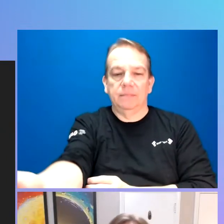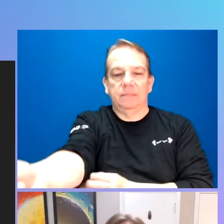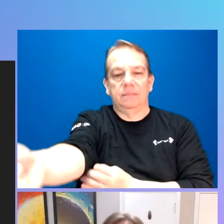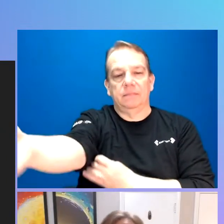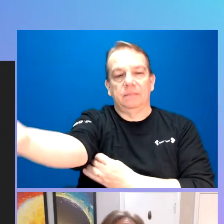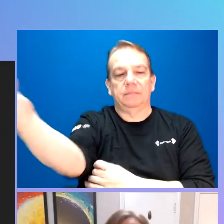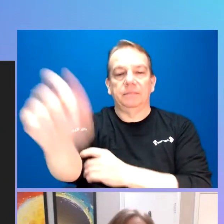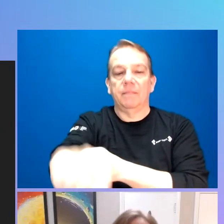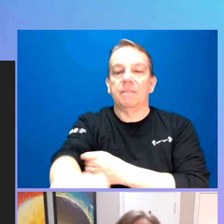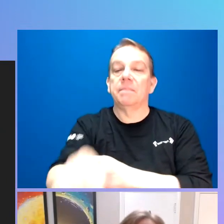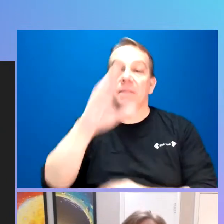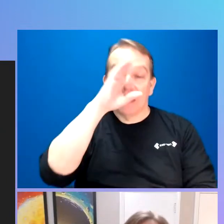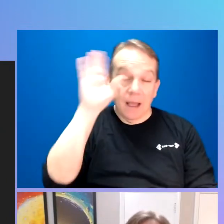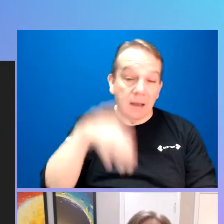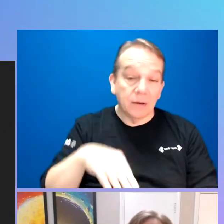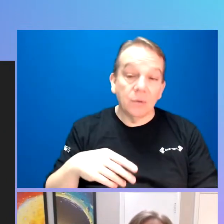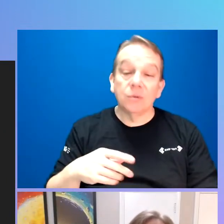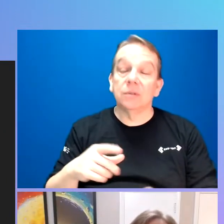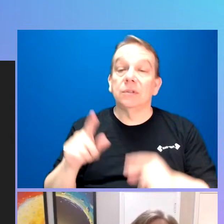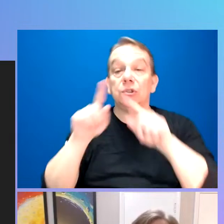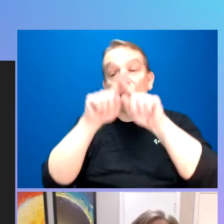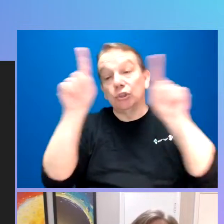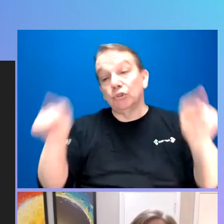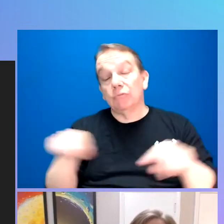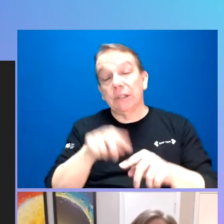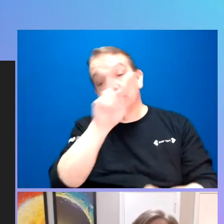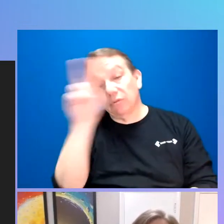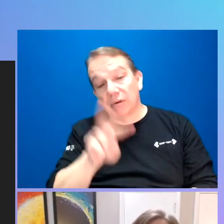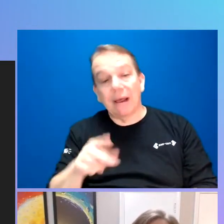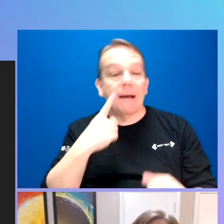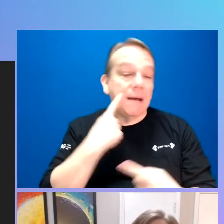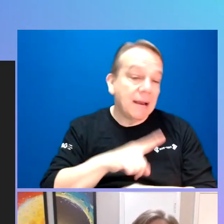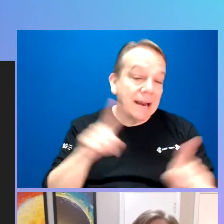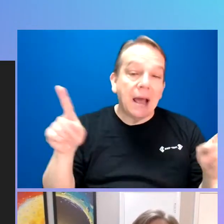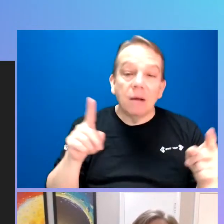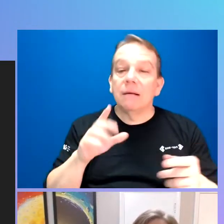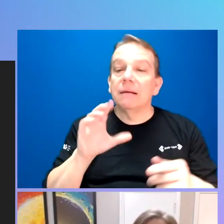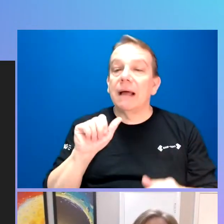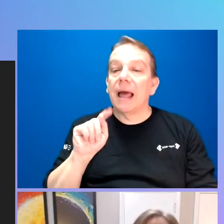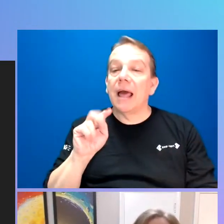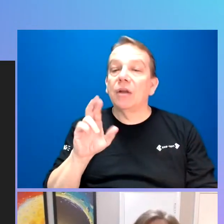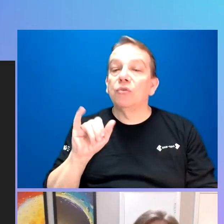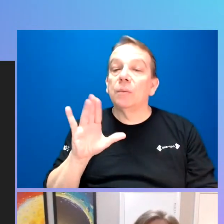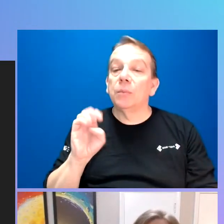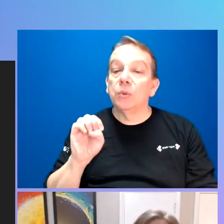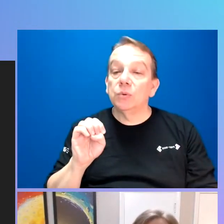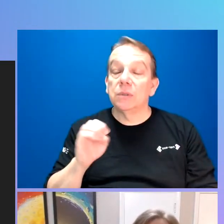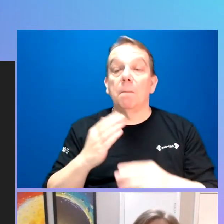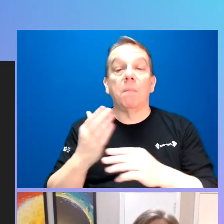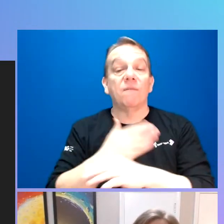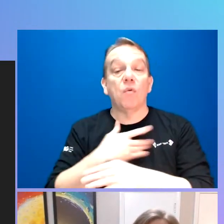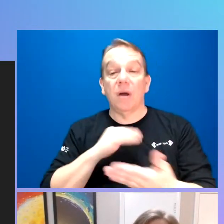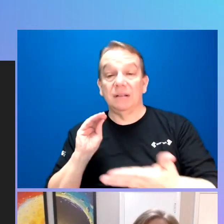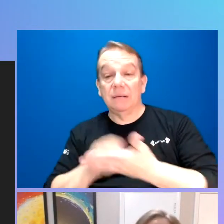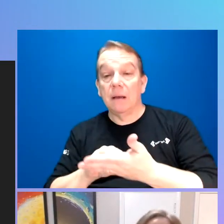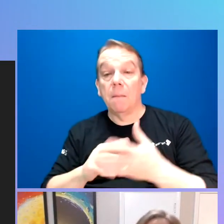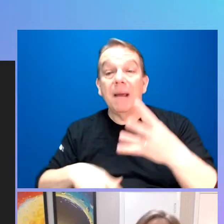readers may also announce some other content from some attributes. So before I write